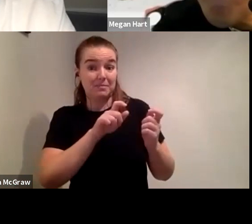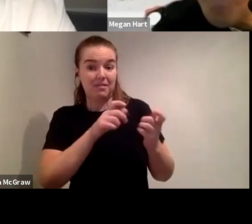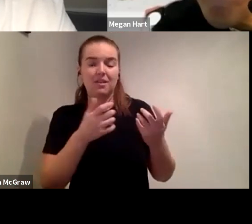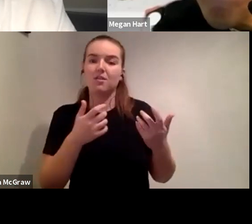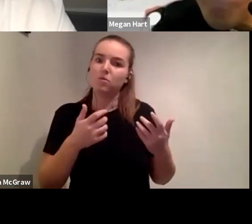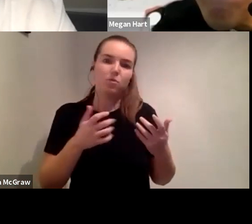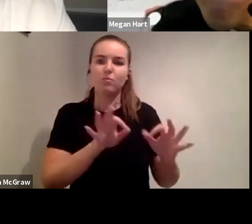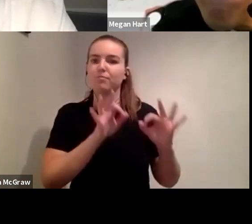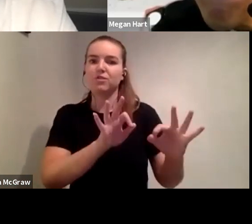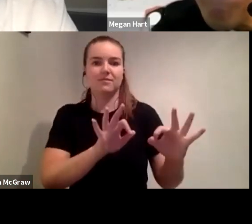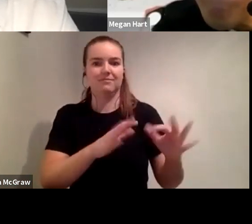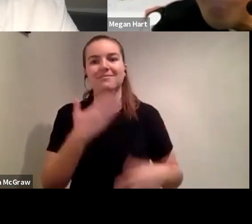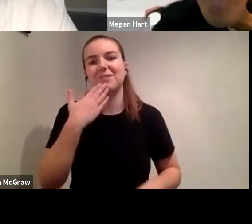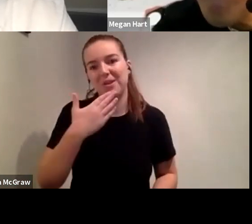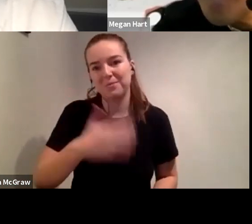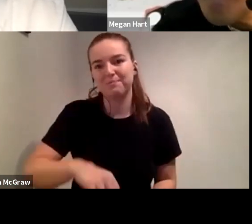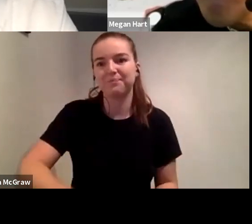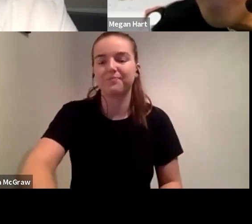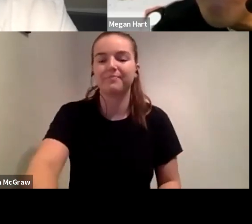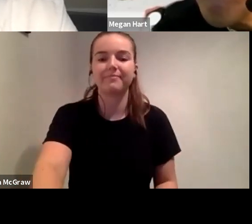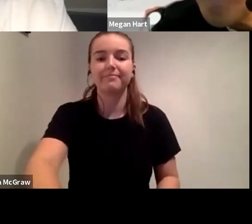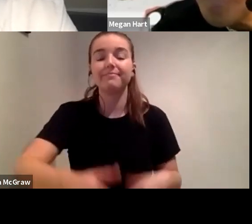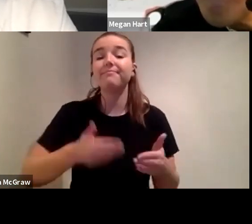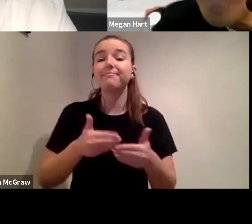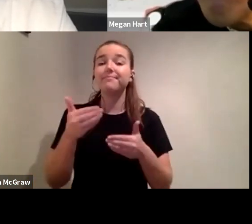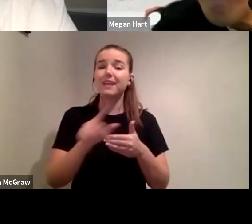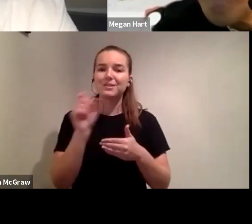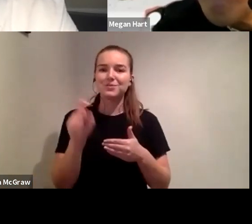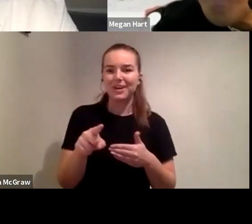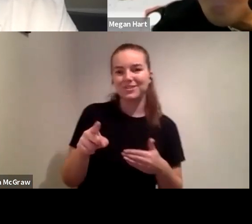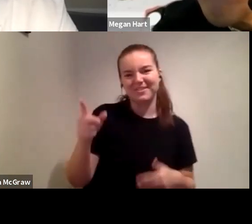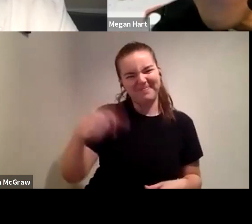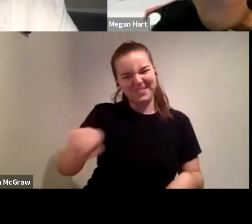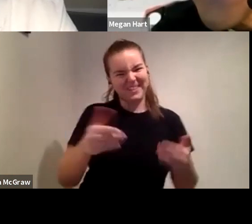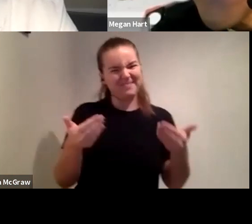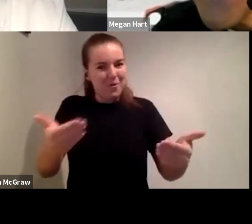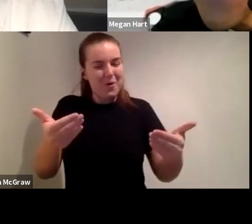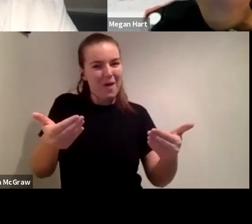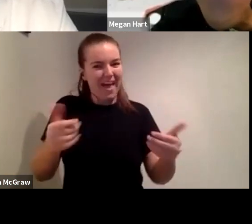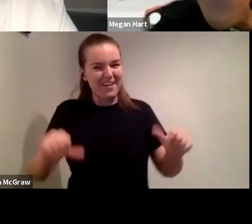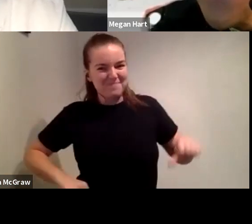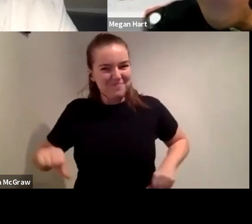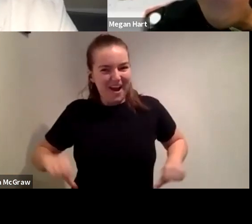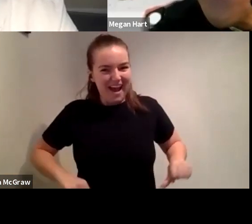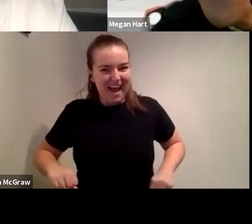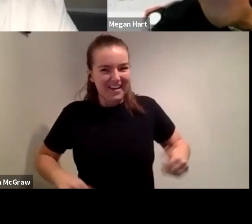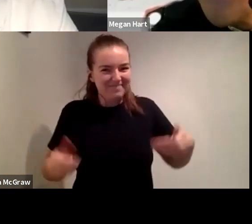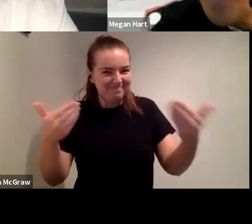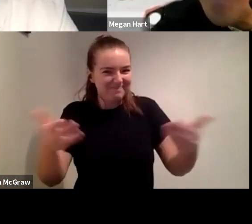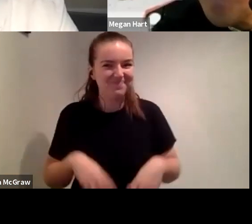You want to retain the really good employees, too. So thank you.